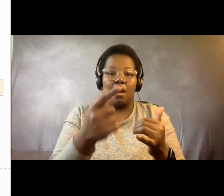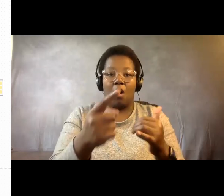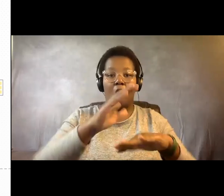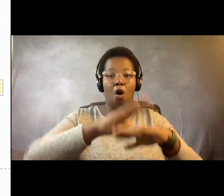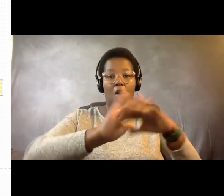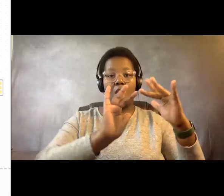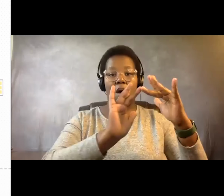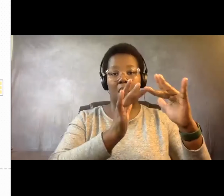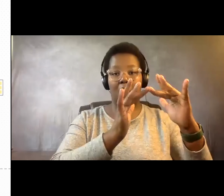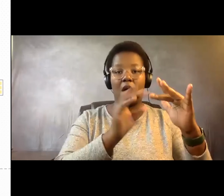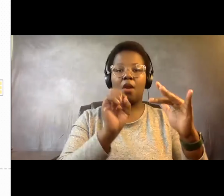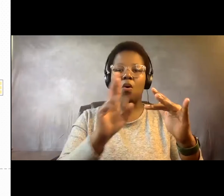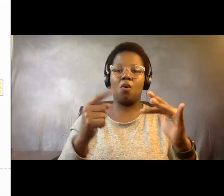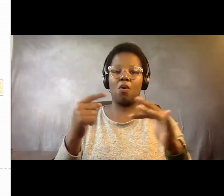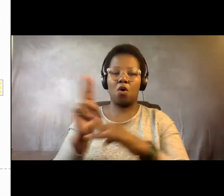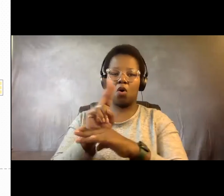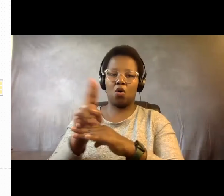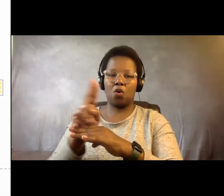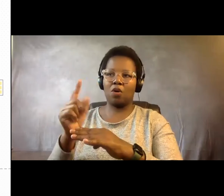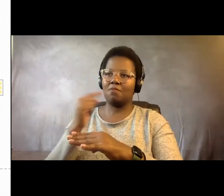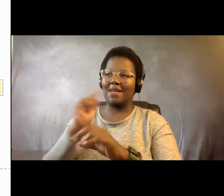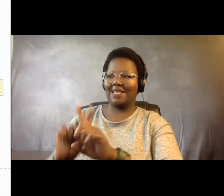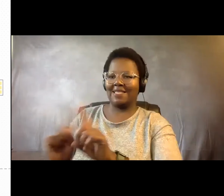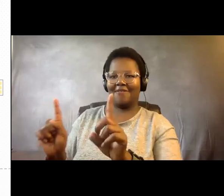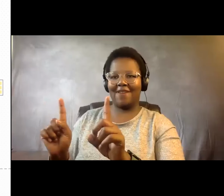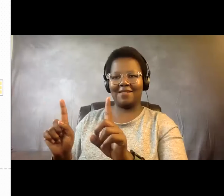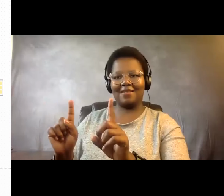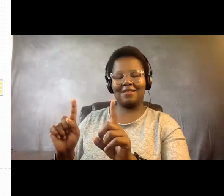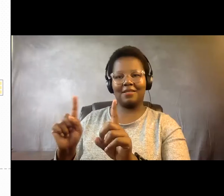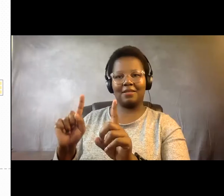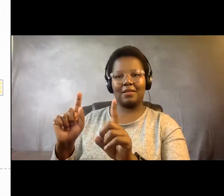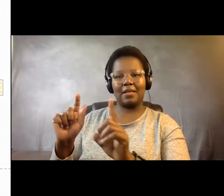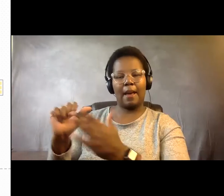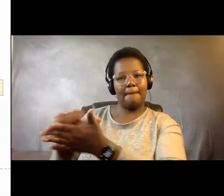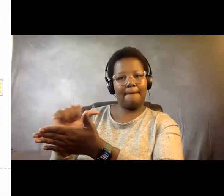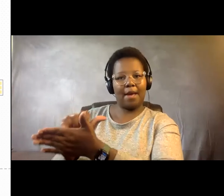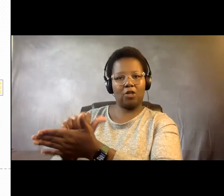be used in a kind of masonry grid, but here what I documented is basically I don't want